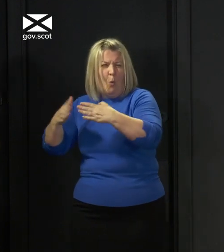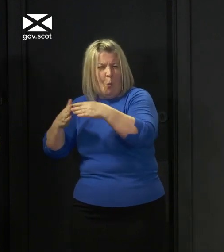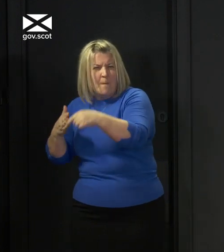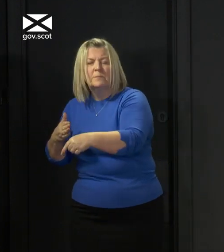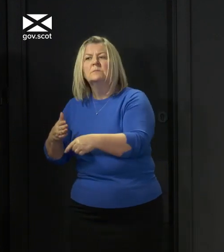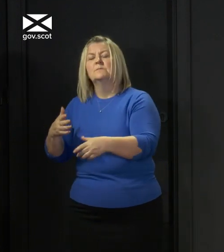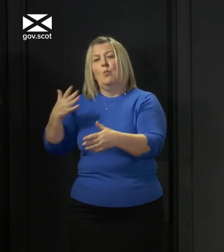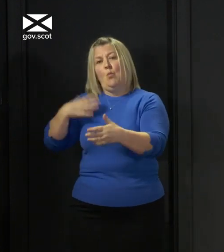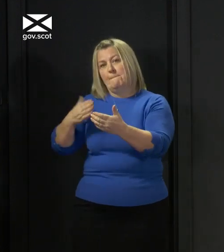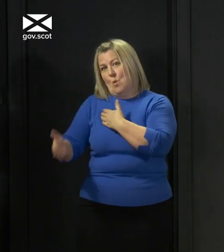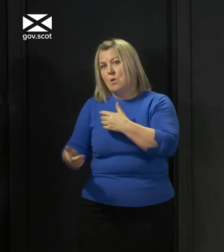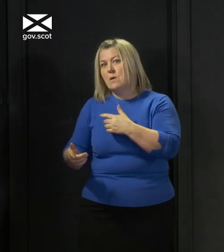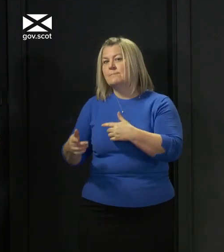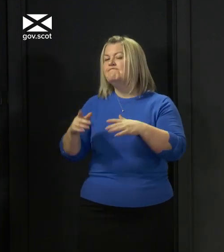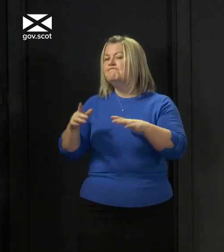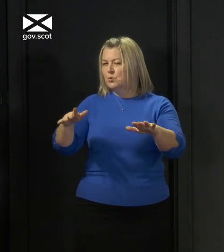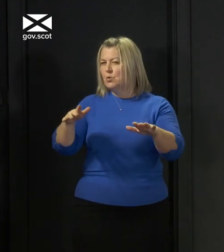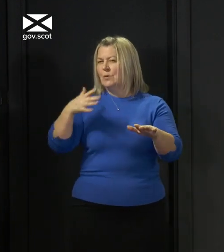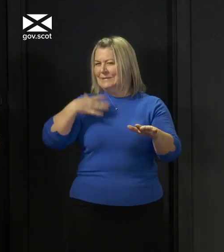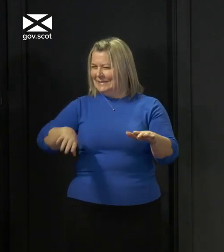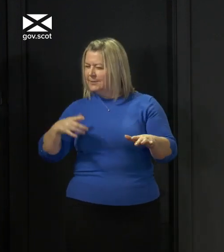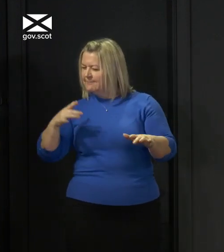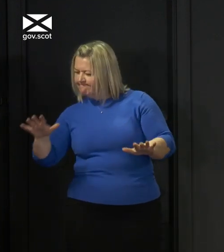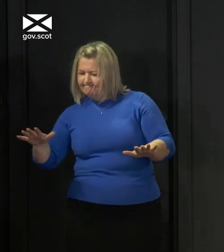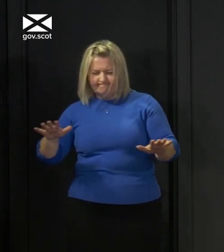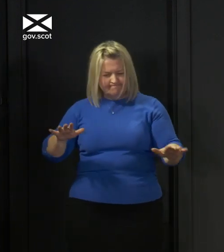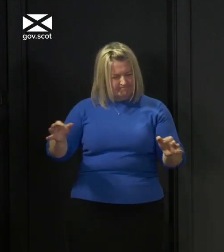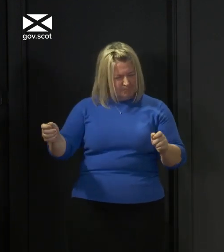phase to inform the decisions we're taking will be a key part of that we